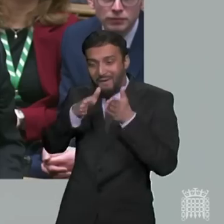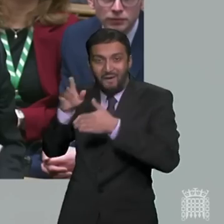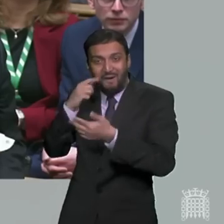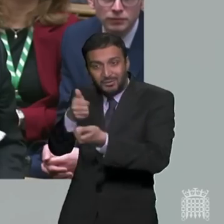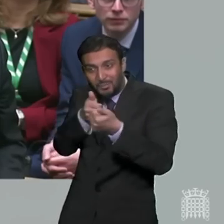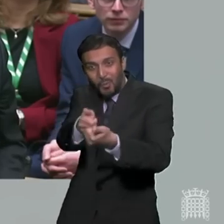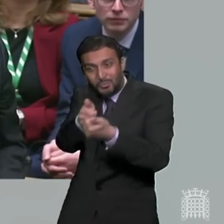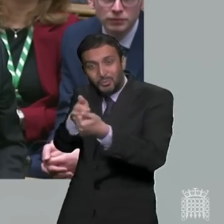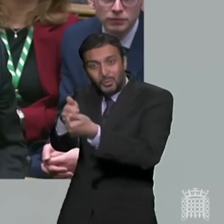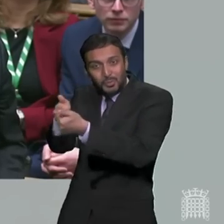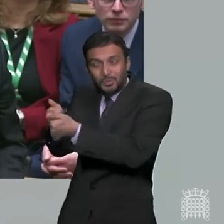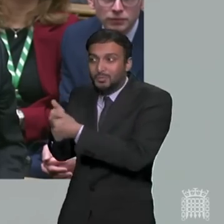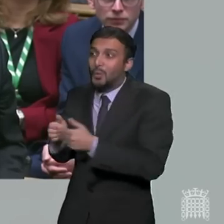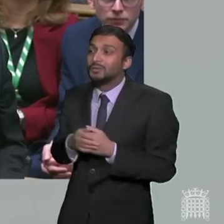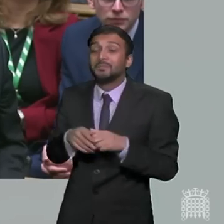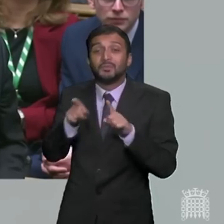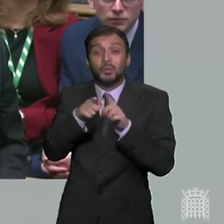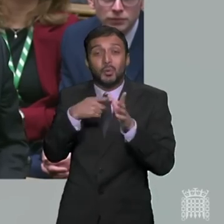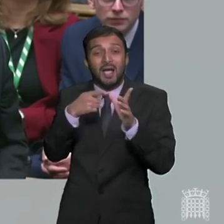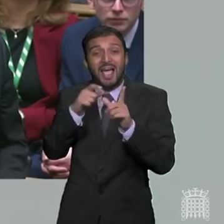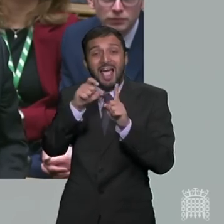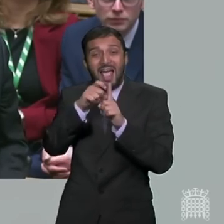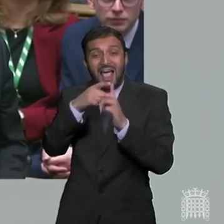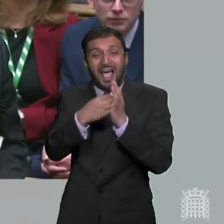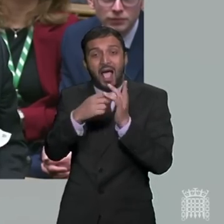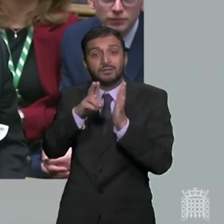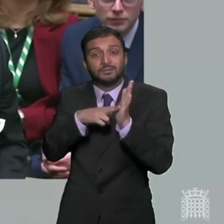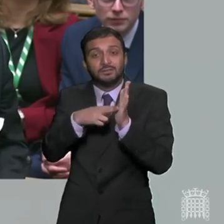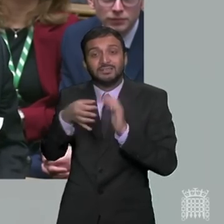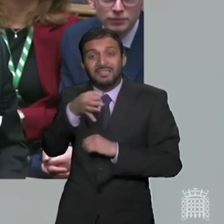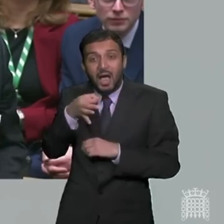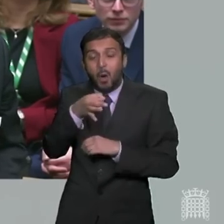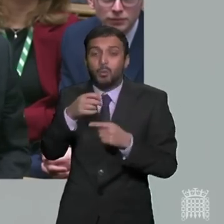Town community football club, Bedworth United and Coleshill Town in my constituency?